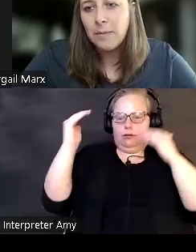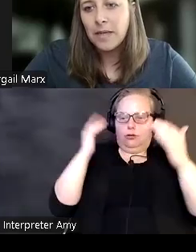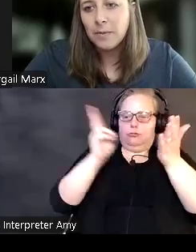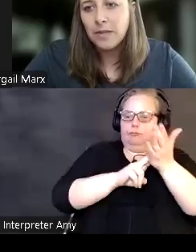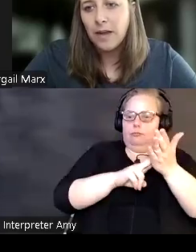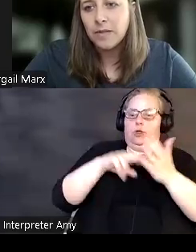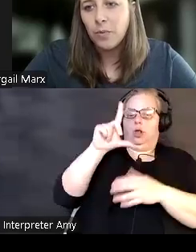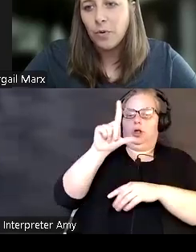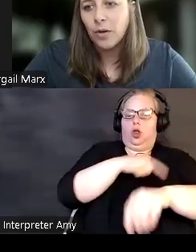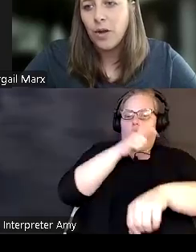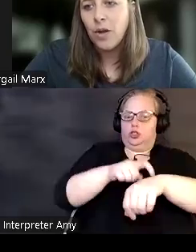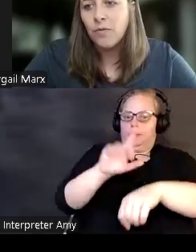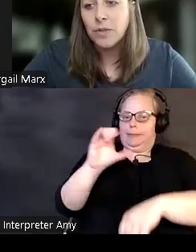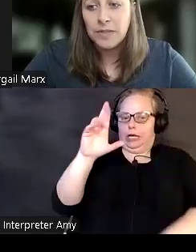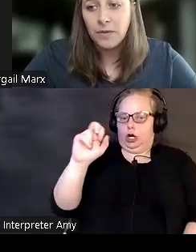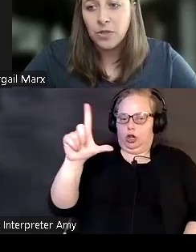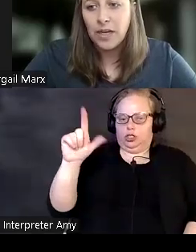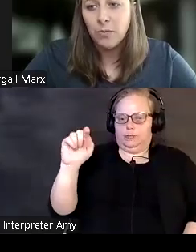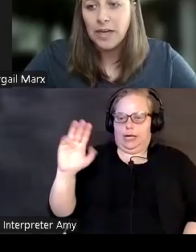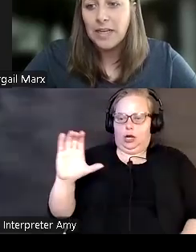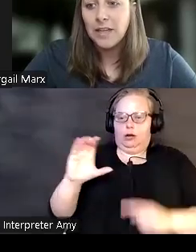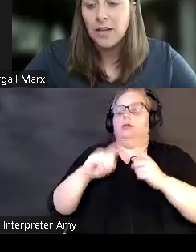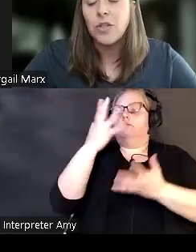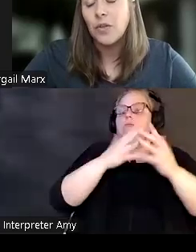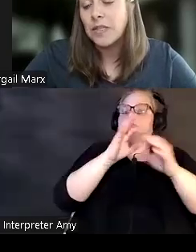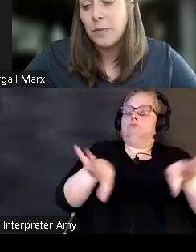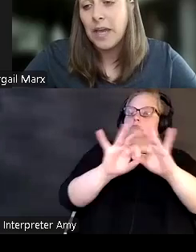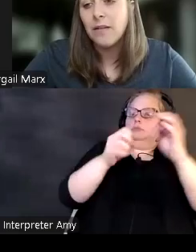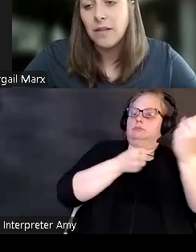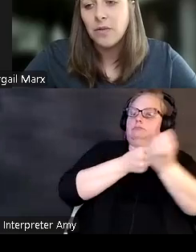it may be possible to have support or specific training written into their service plan.